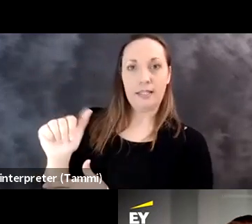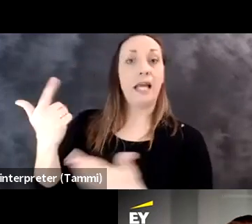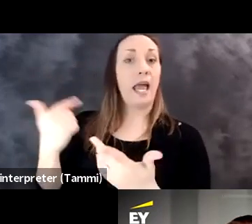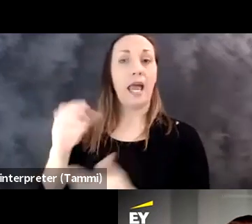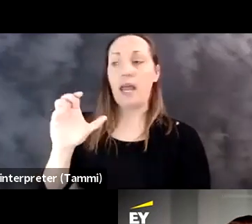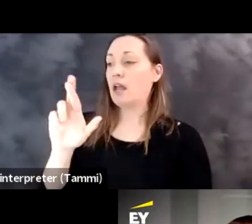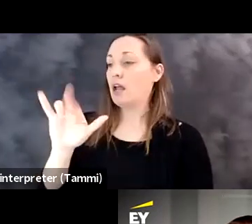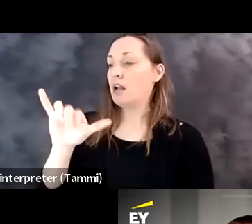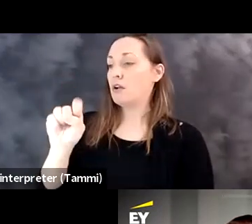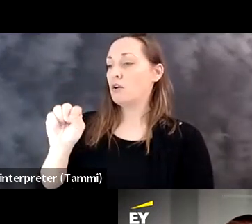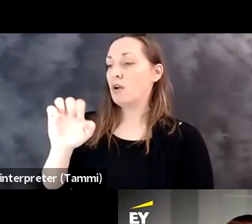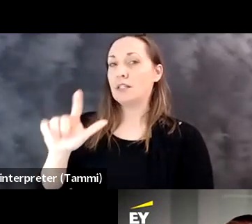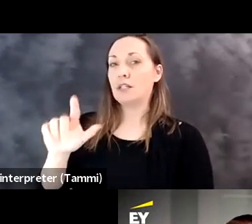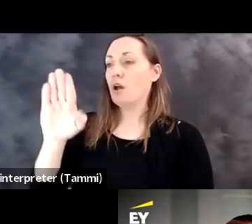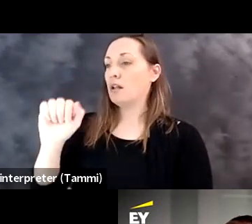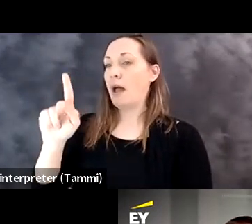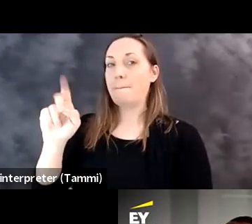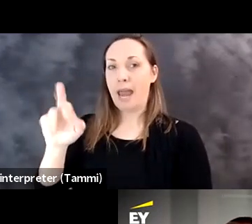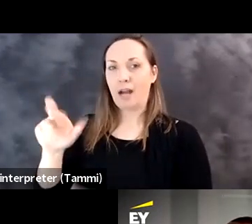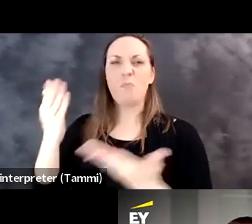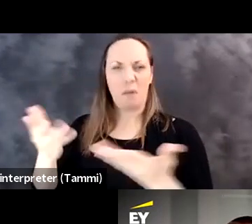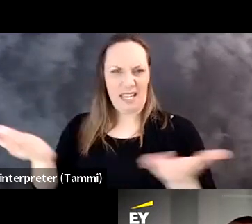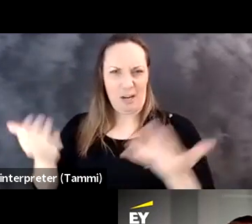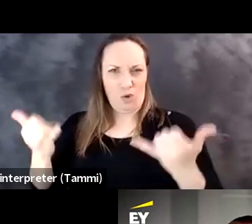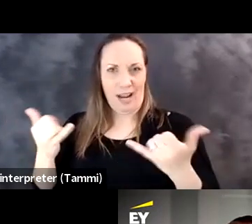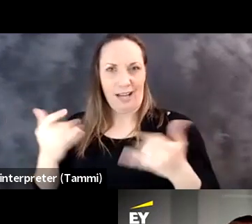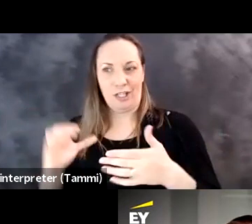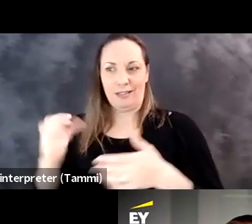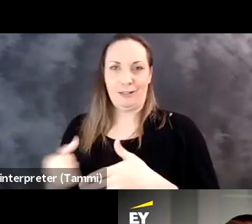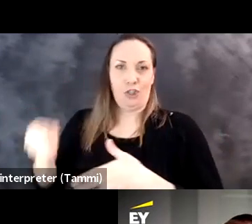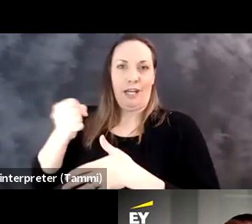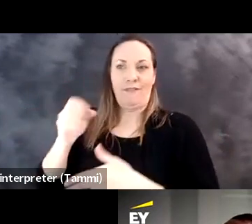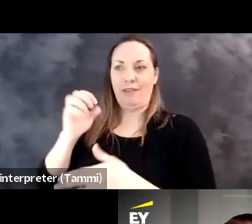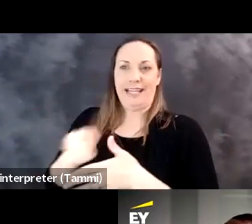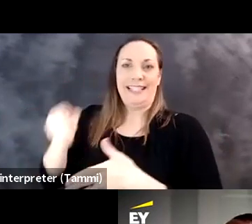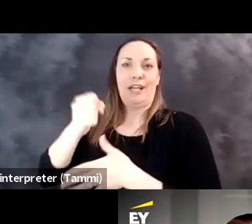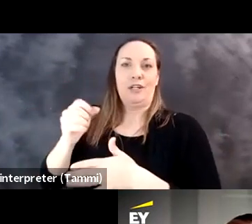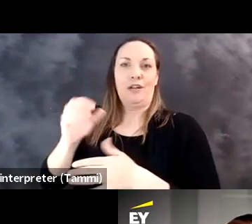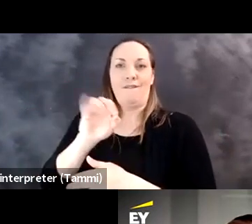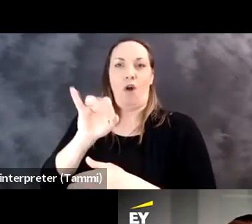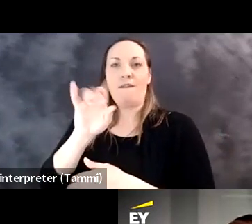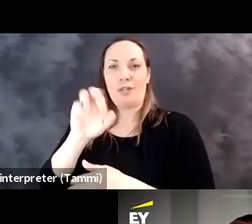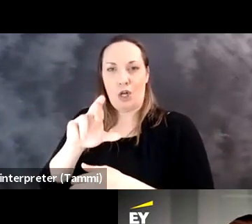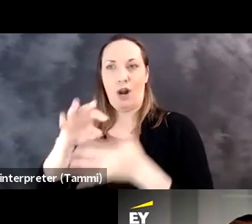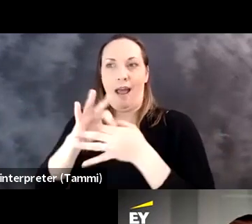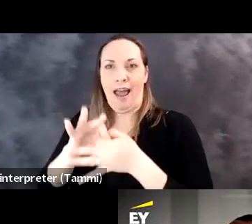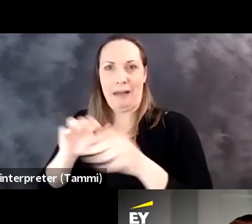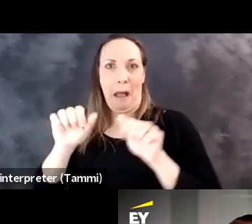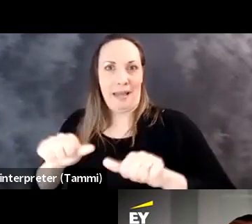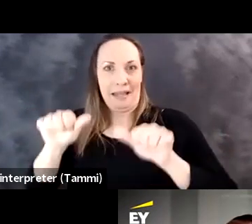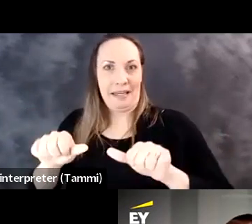advancement for individuals with disabilities. And I Crystal Baker is probably here